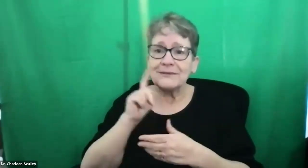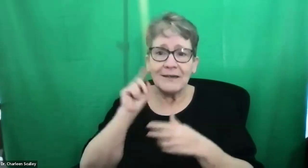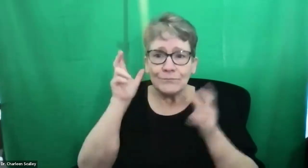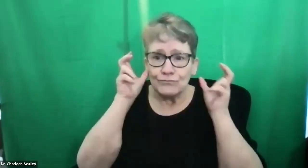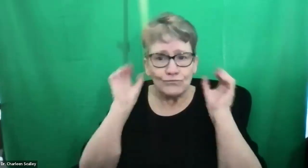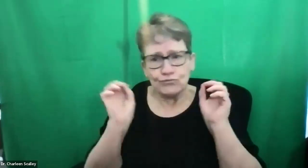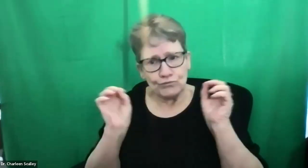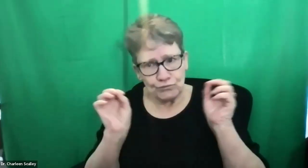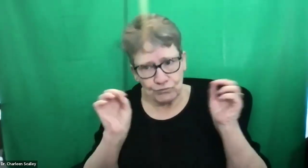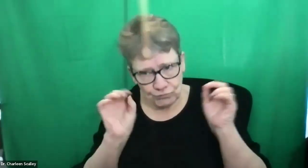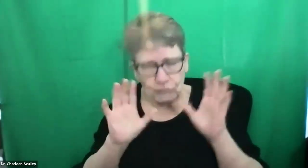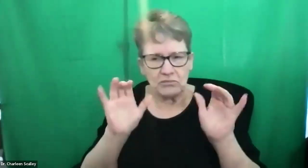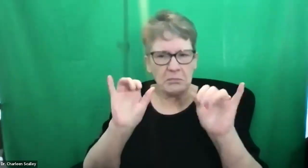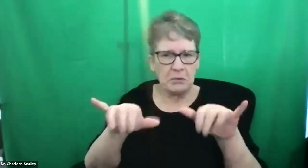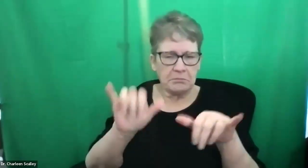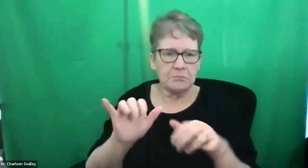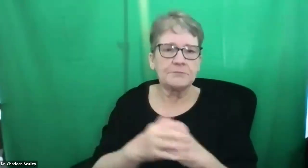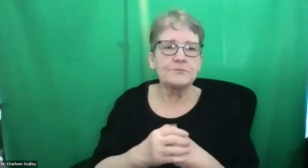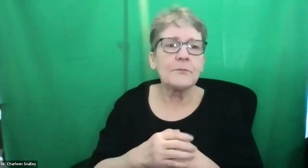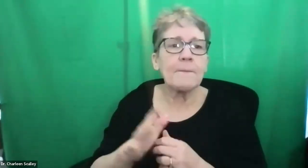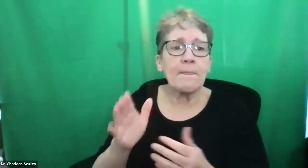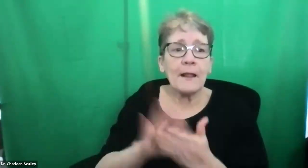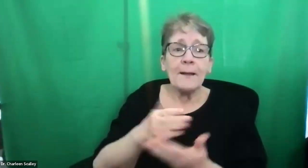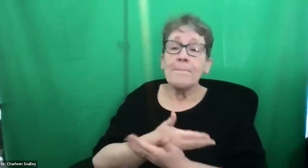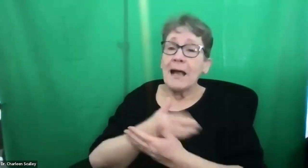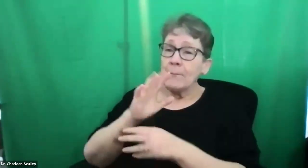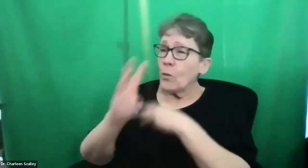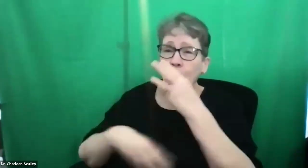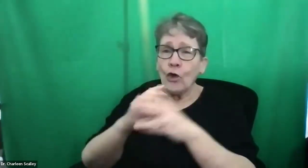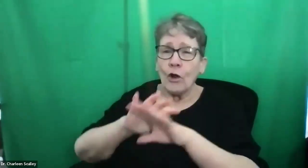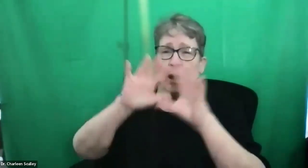you know, we figured that out, whether the babies can hear or not, okay. It's the same for all babies.